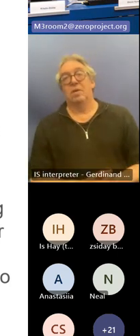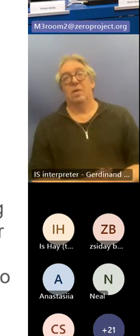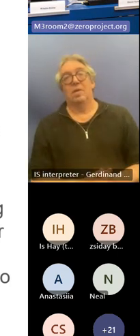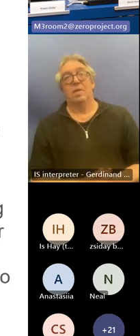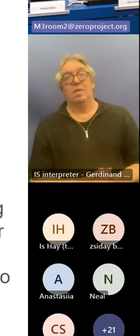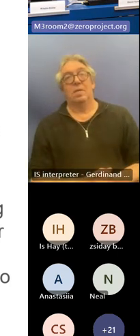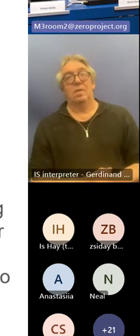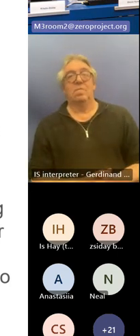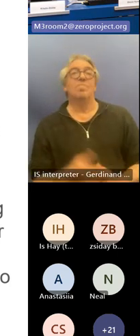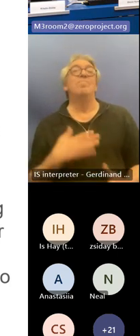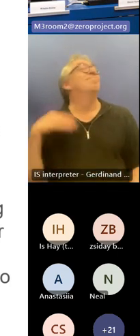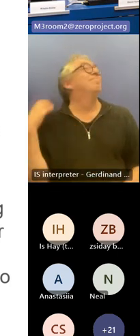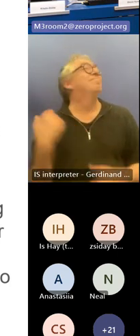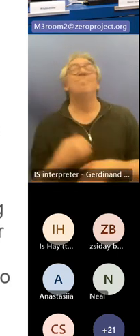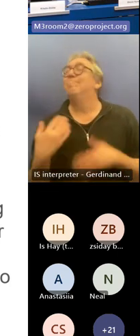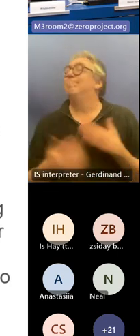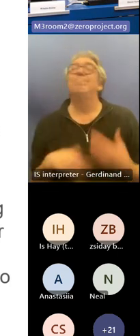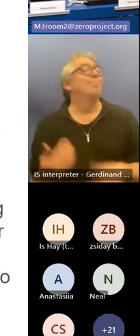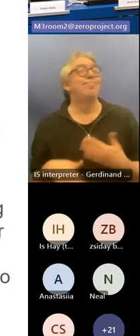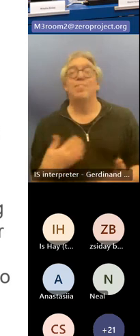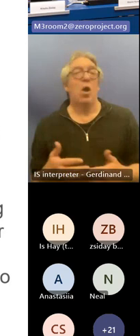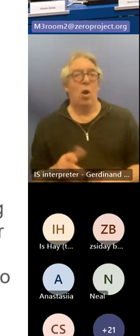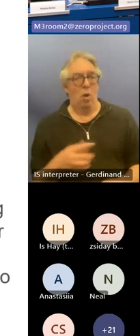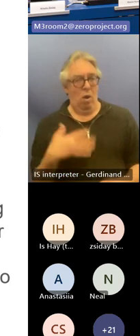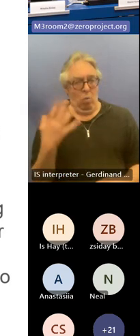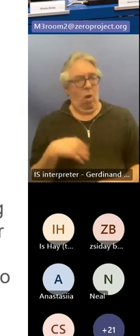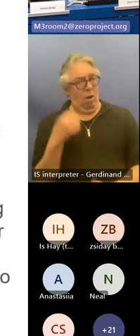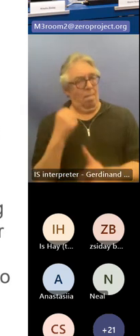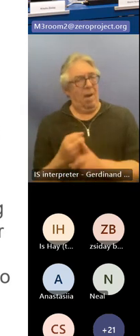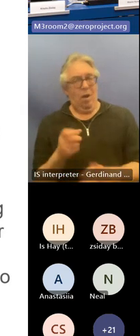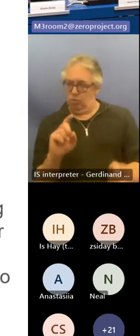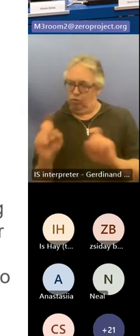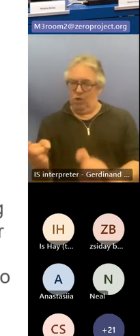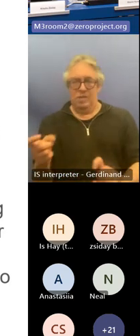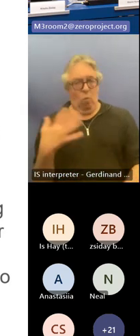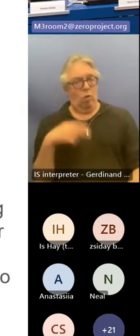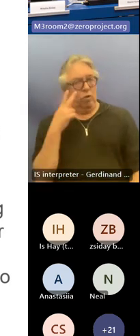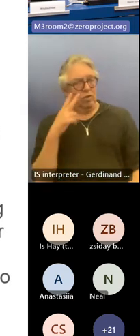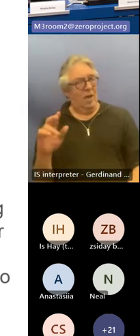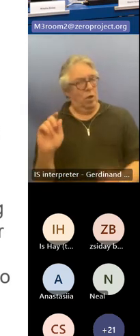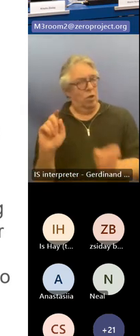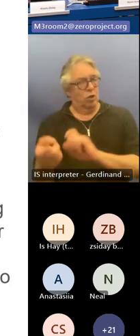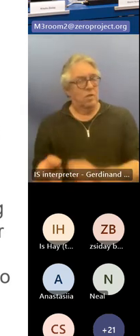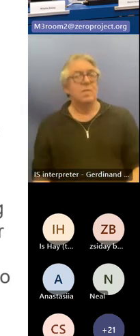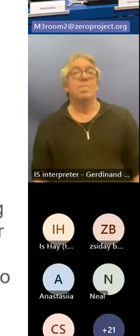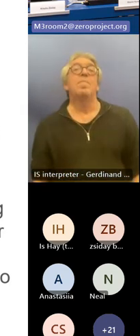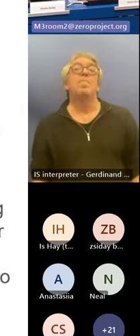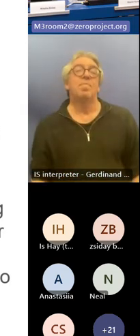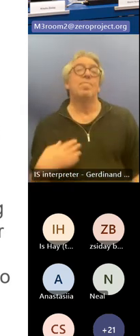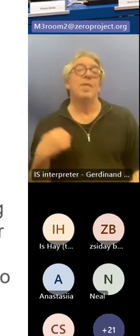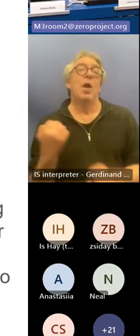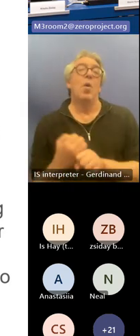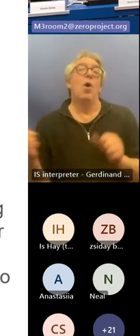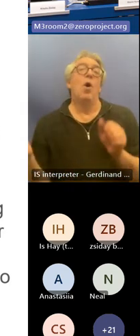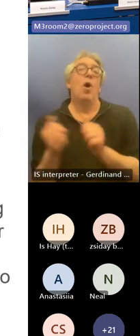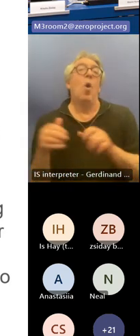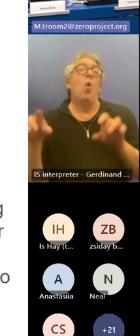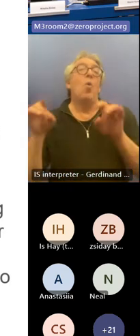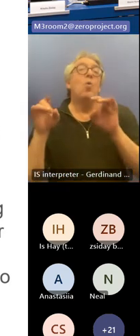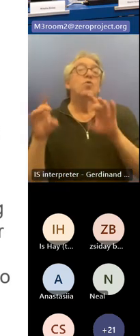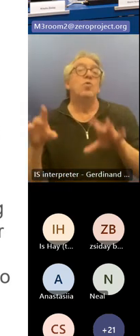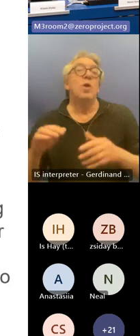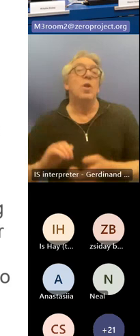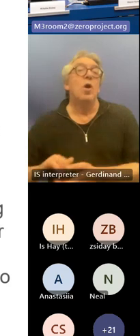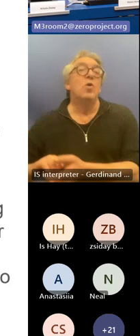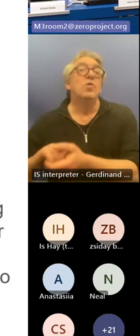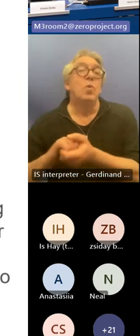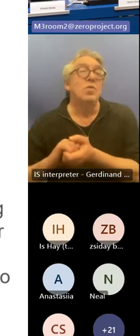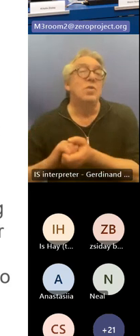sake of doing them. It has really allowed them to change the way they deliver their